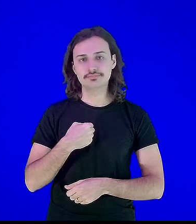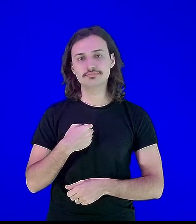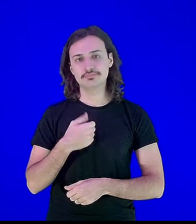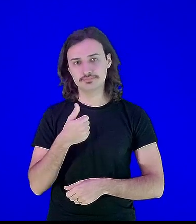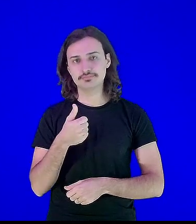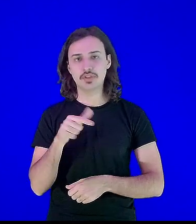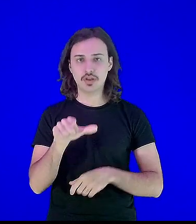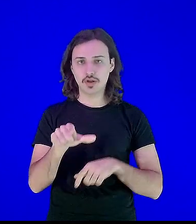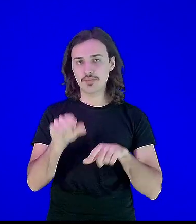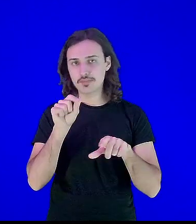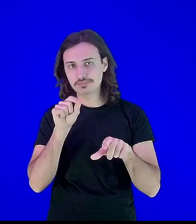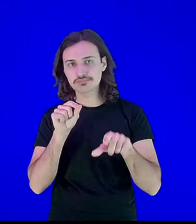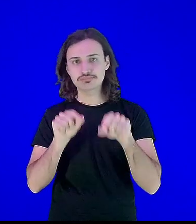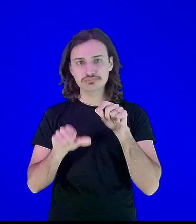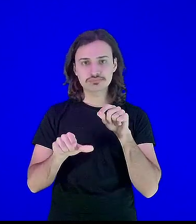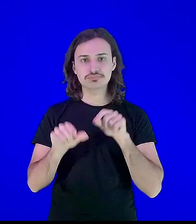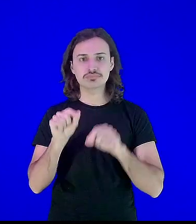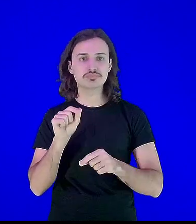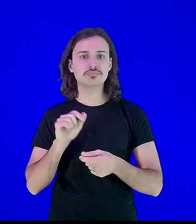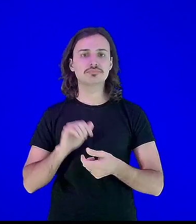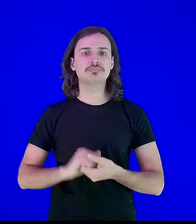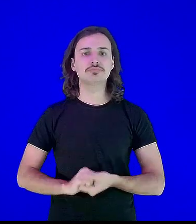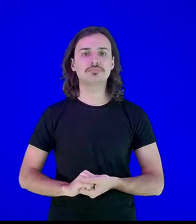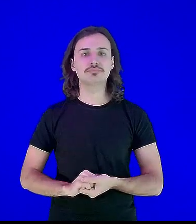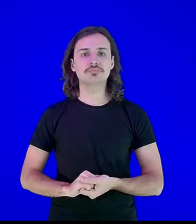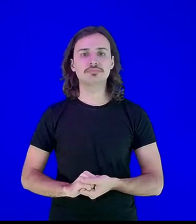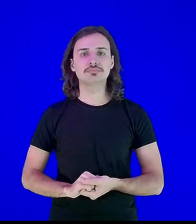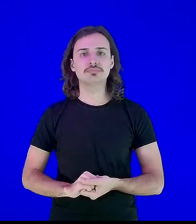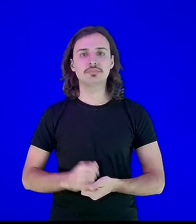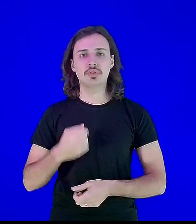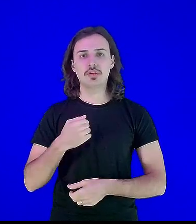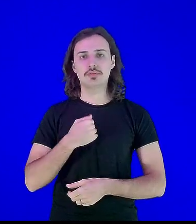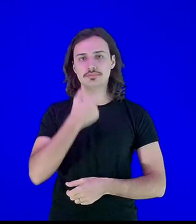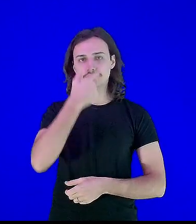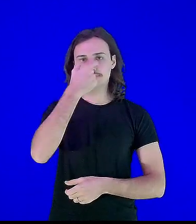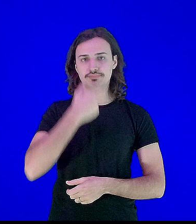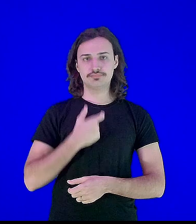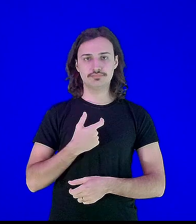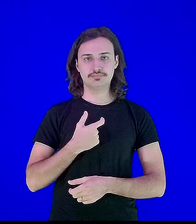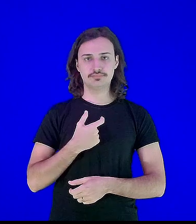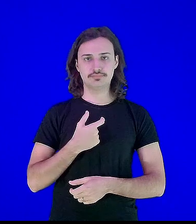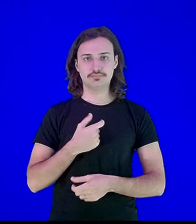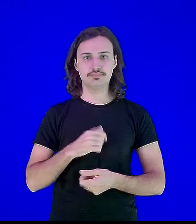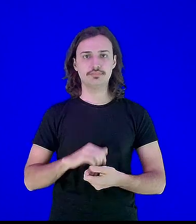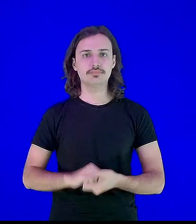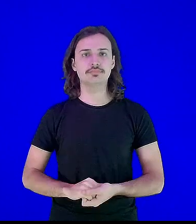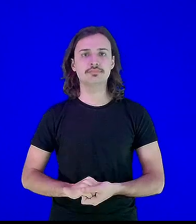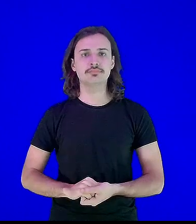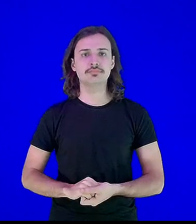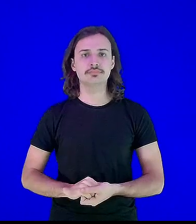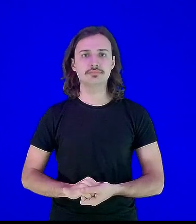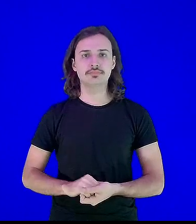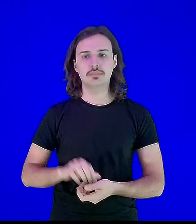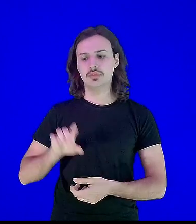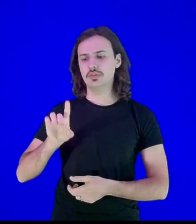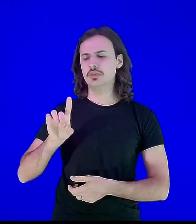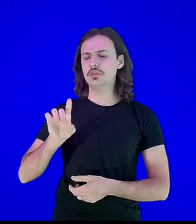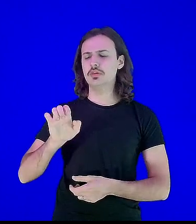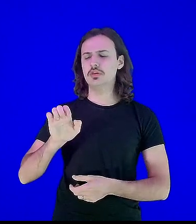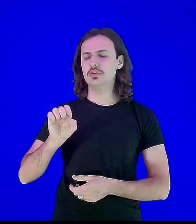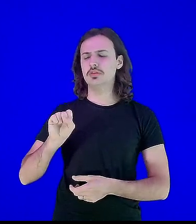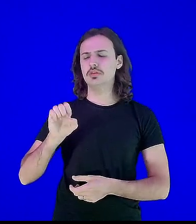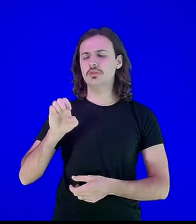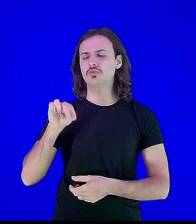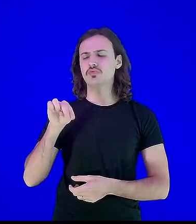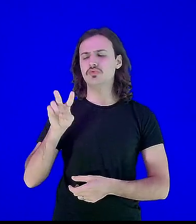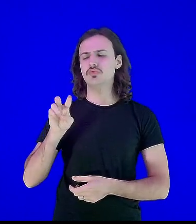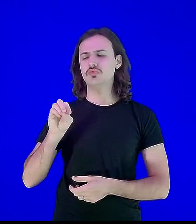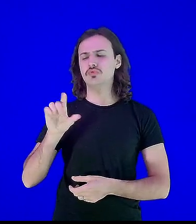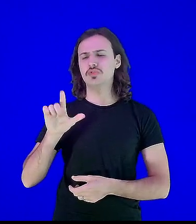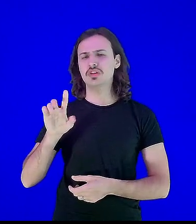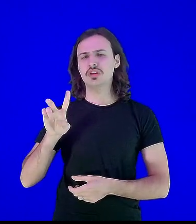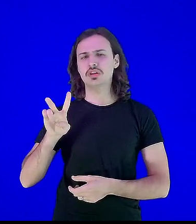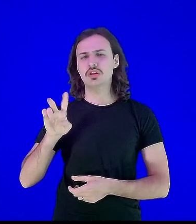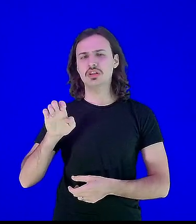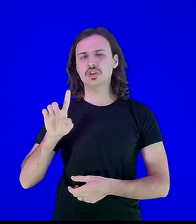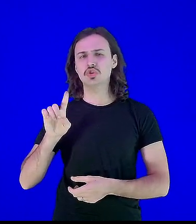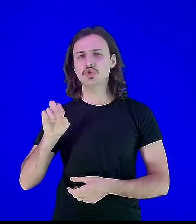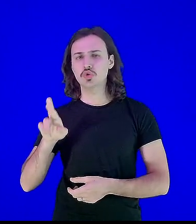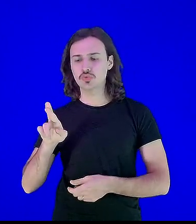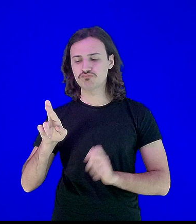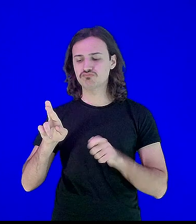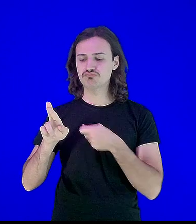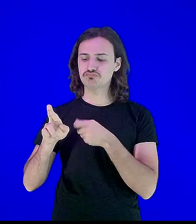I am a developer